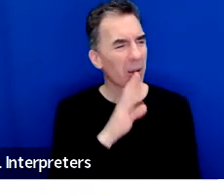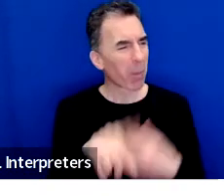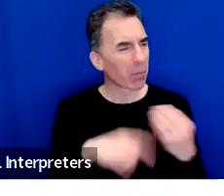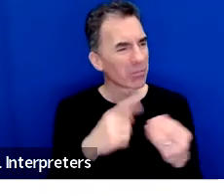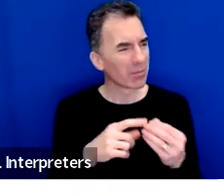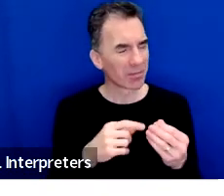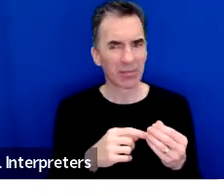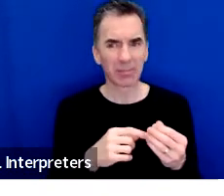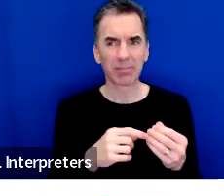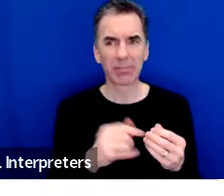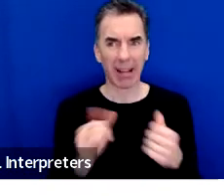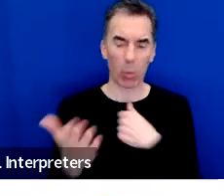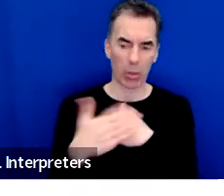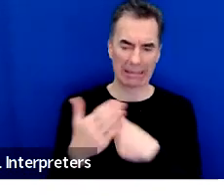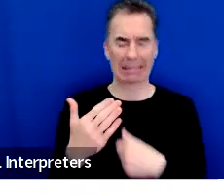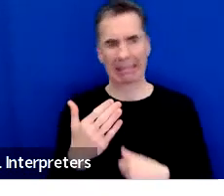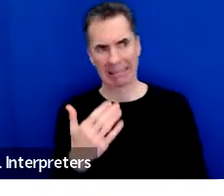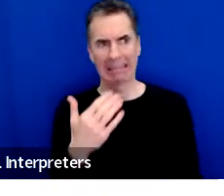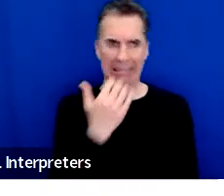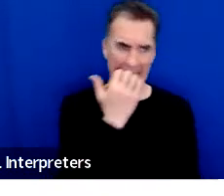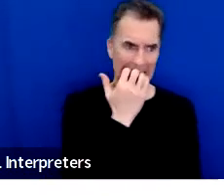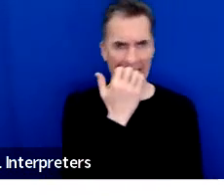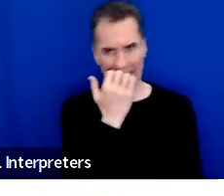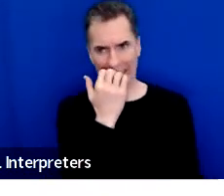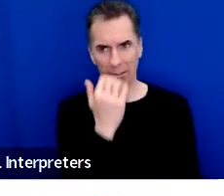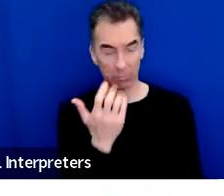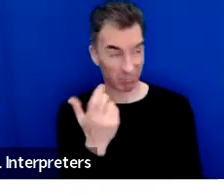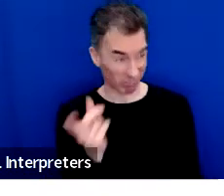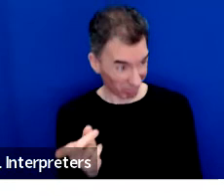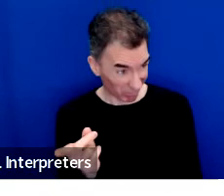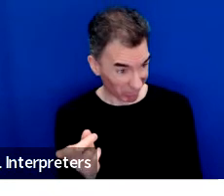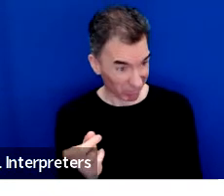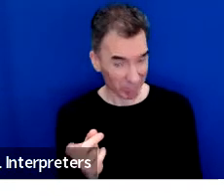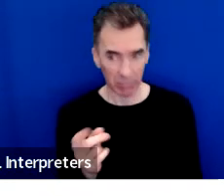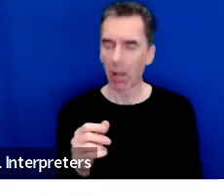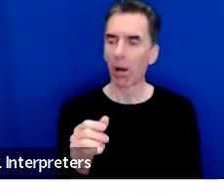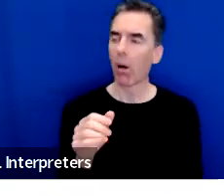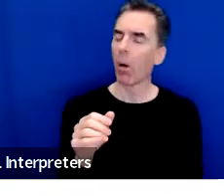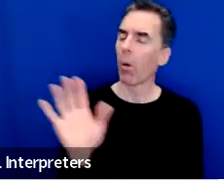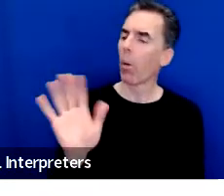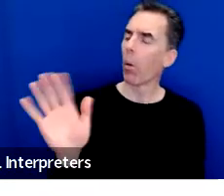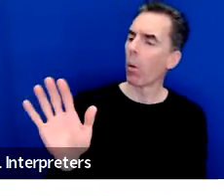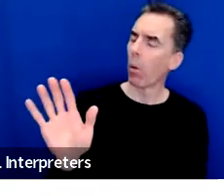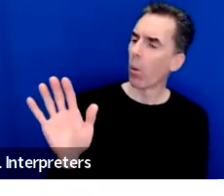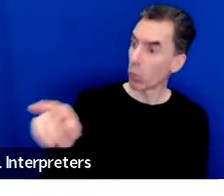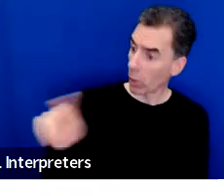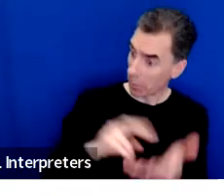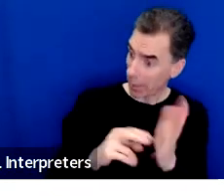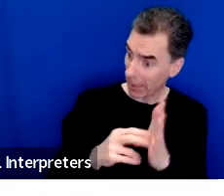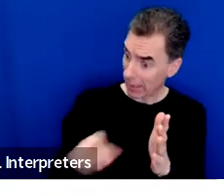and I'm just kind of wondering like, you know about that. And so it tells you that you so so it tells you that you can't highlight things.